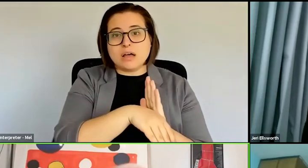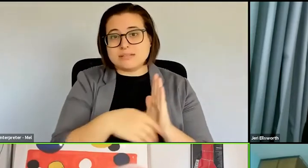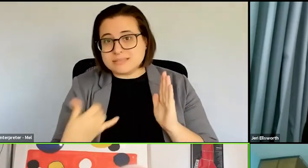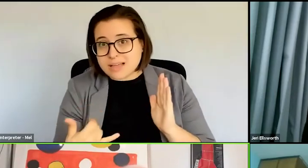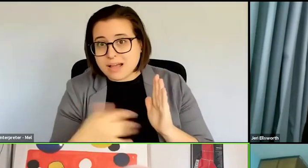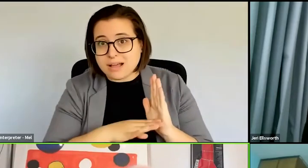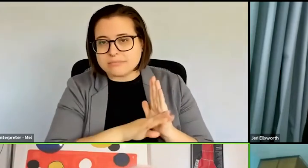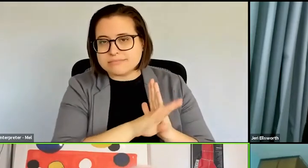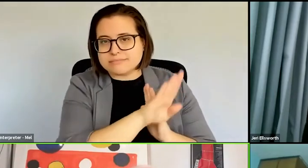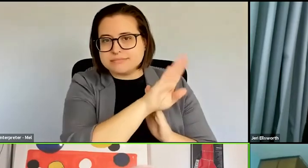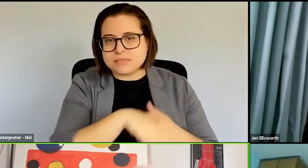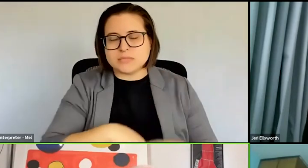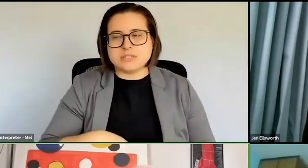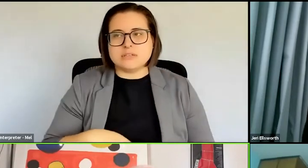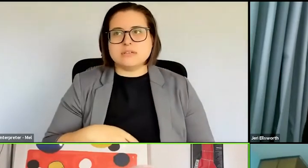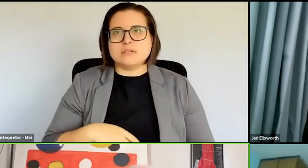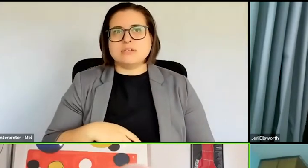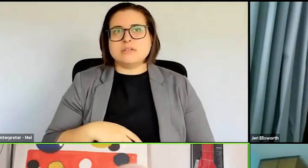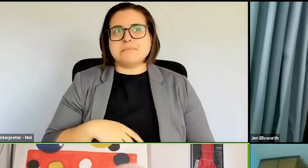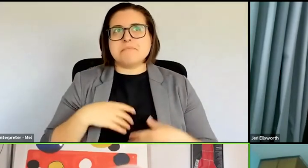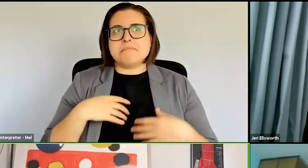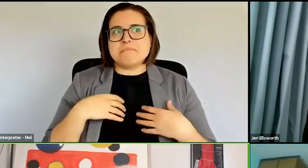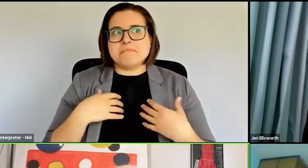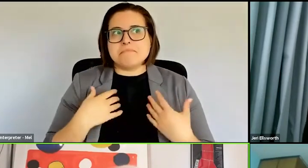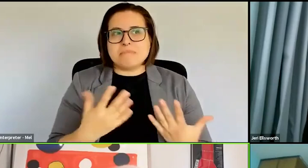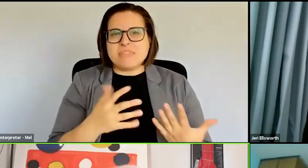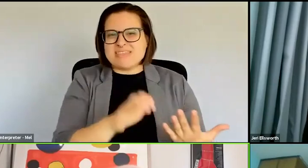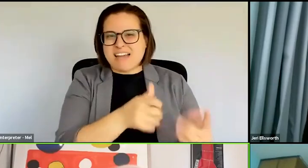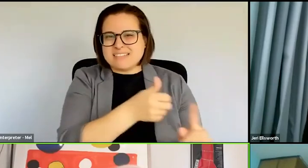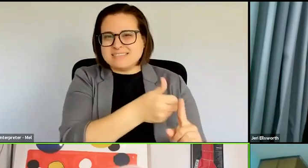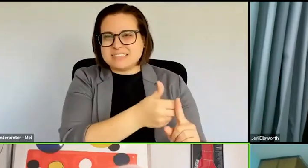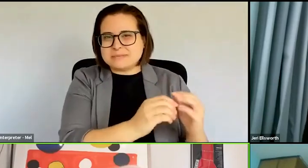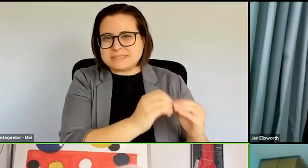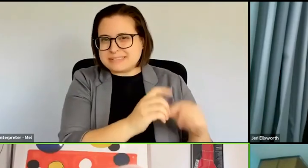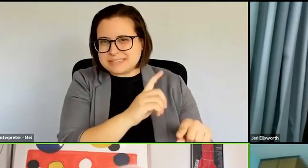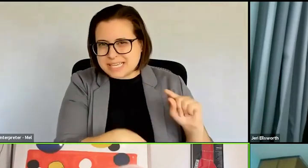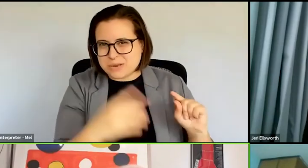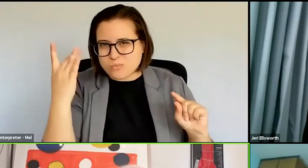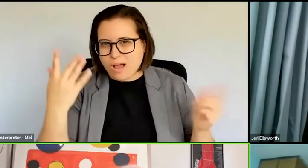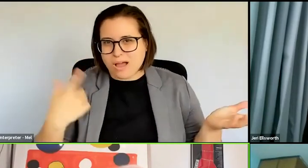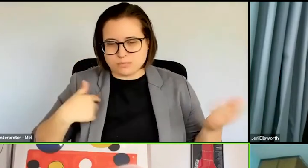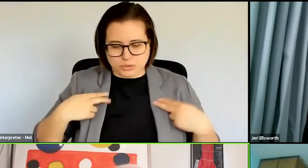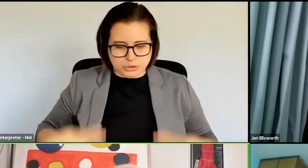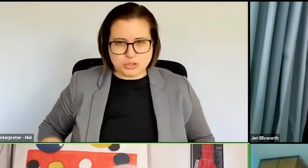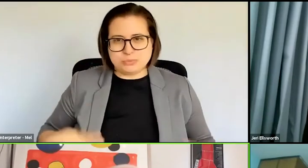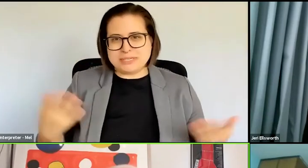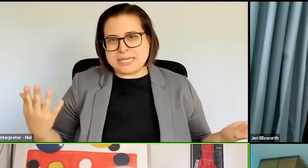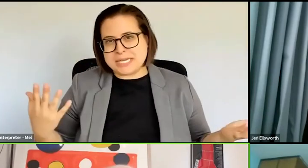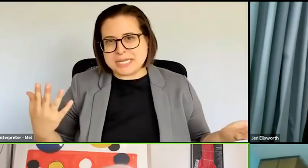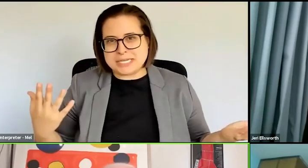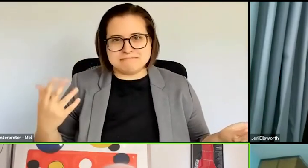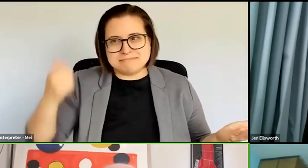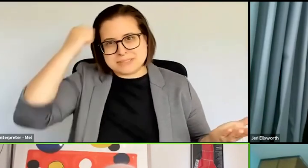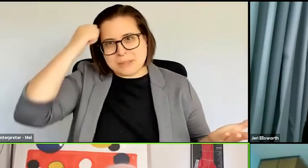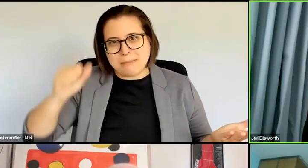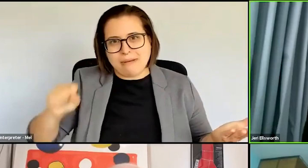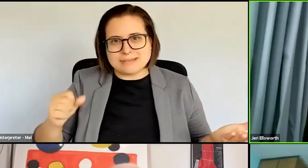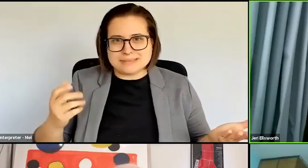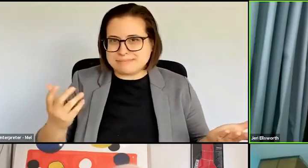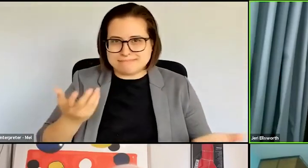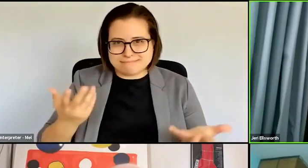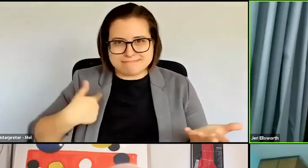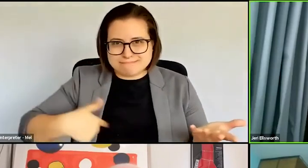what? But you can't fix that because human dumbass behavior will counter any measures you make in